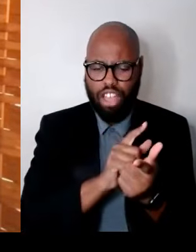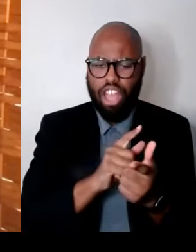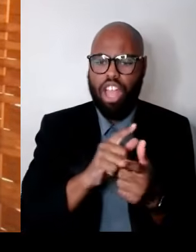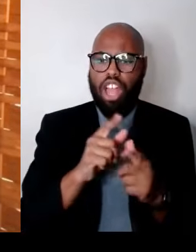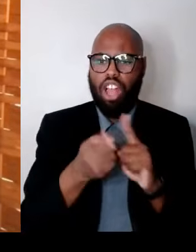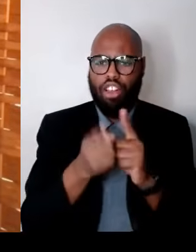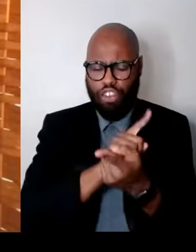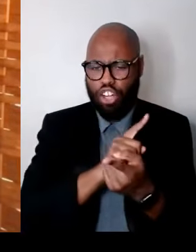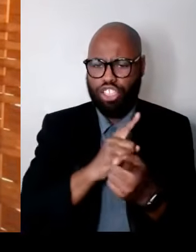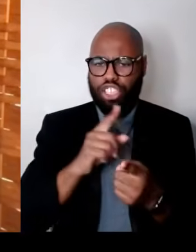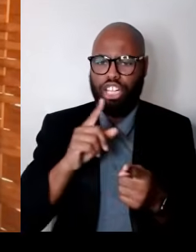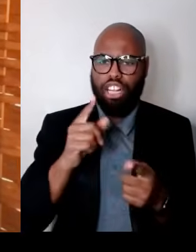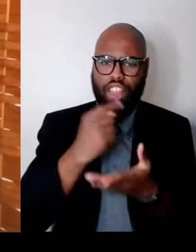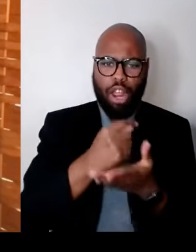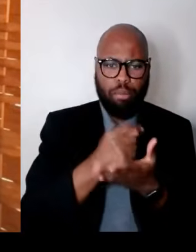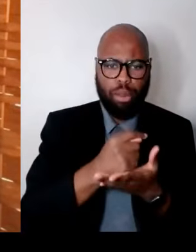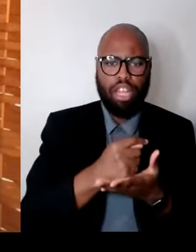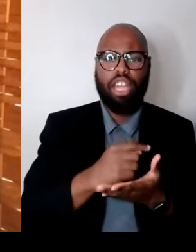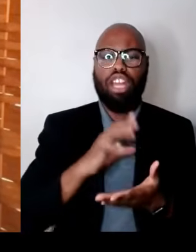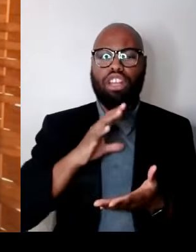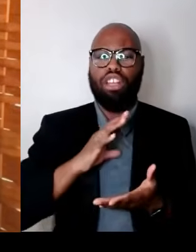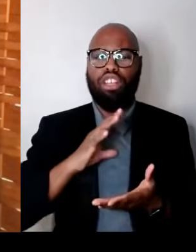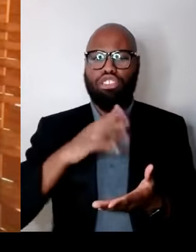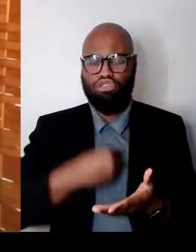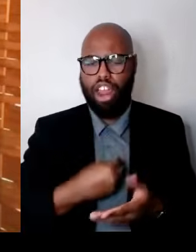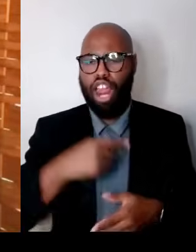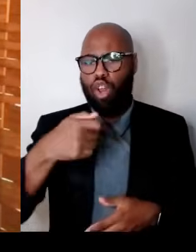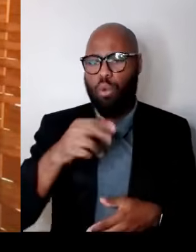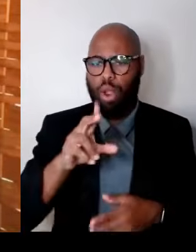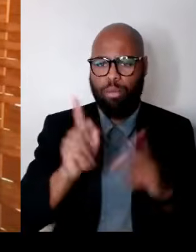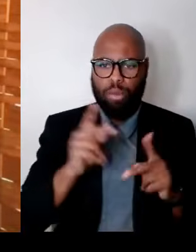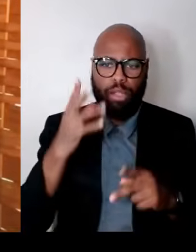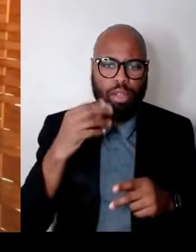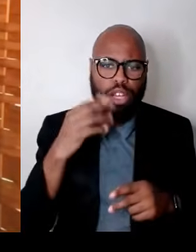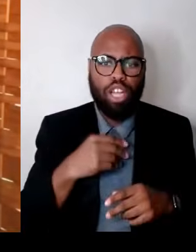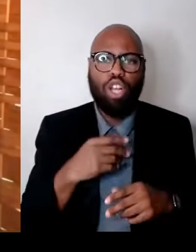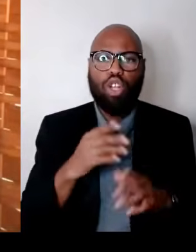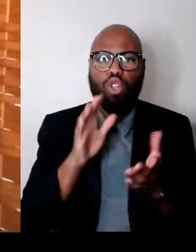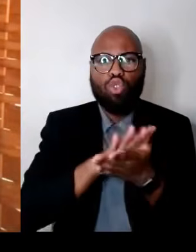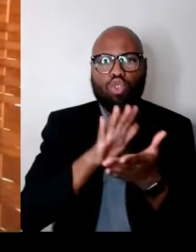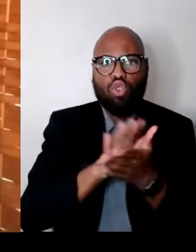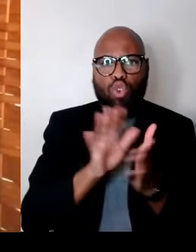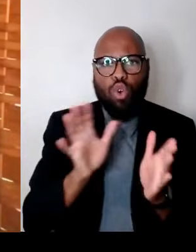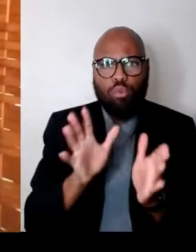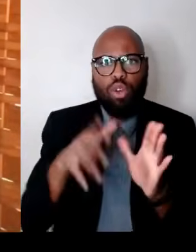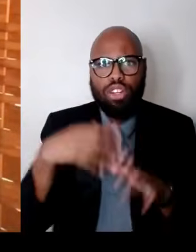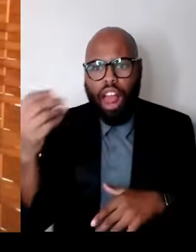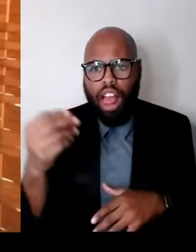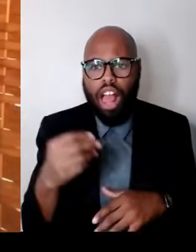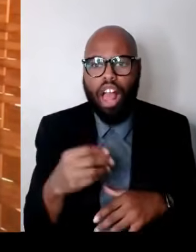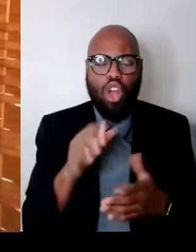We're looking at school push out, like school to prison pipeline, for example.